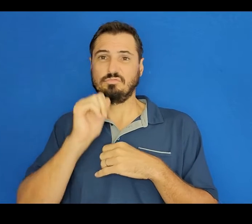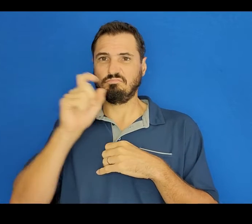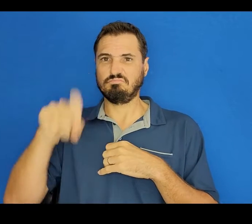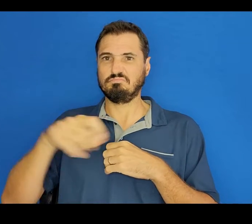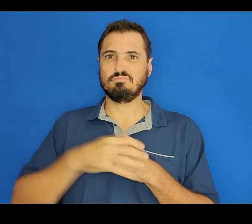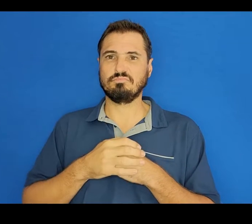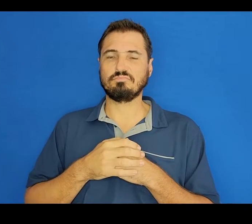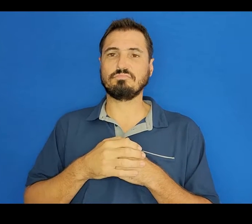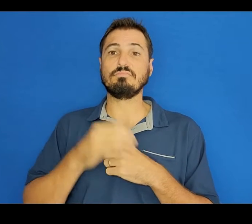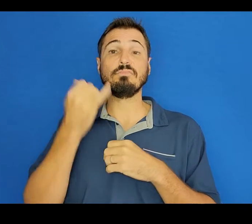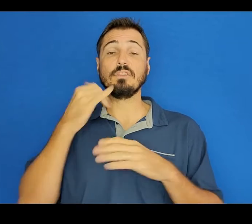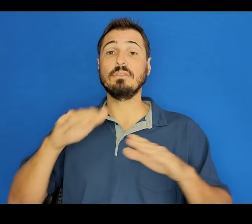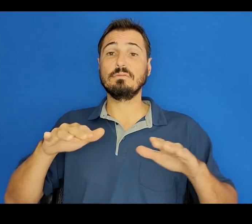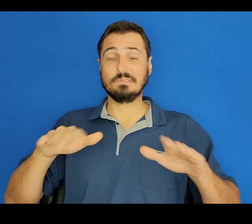accompanied by a parent or guardian